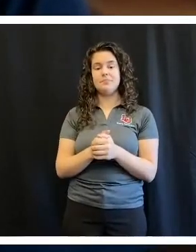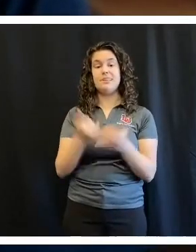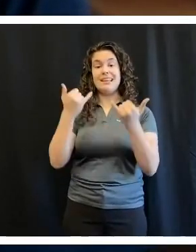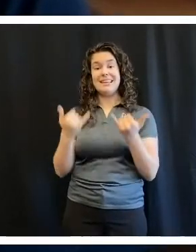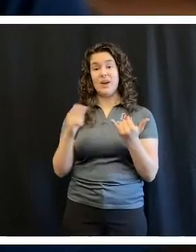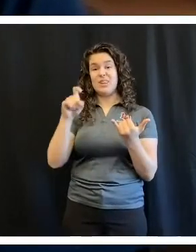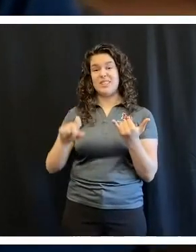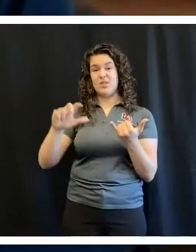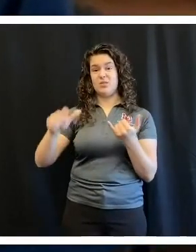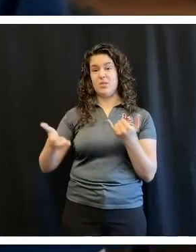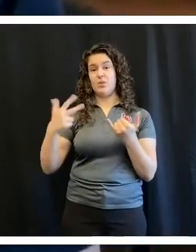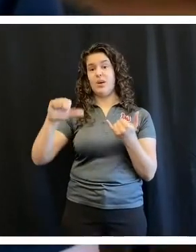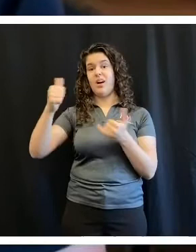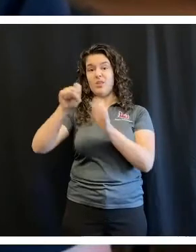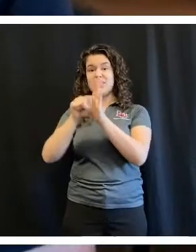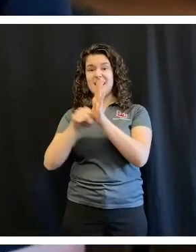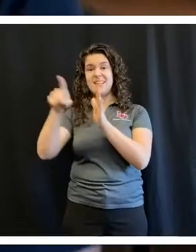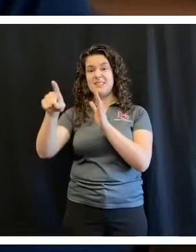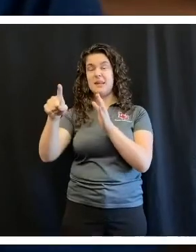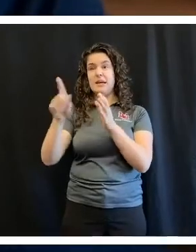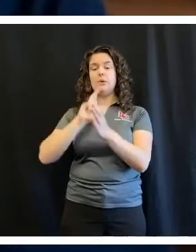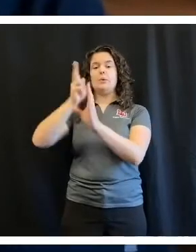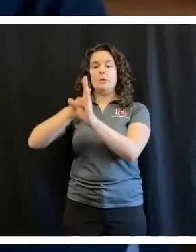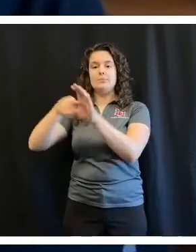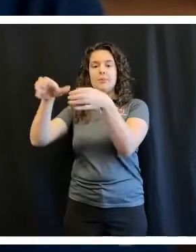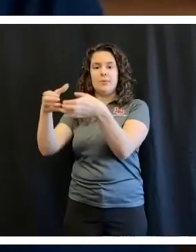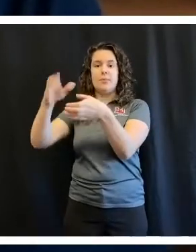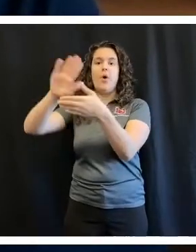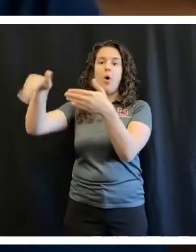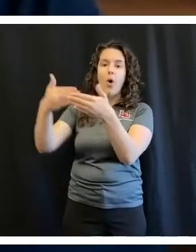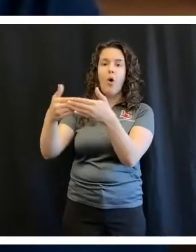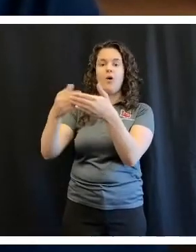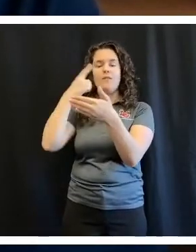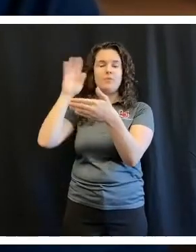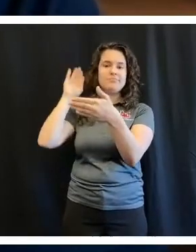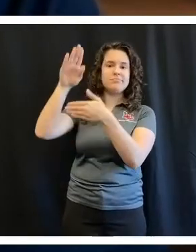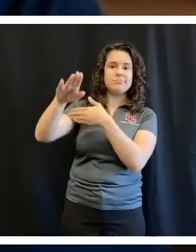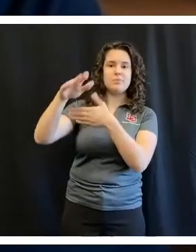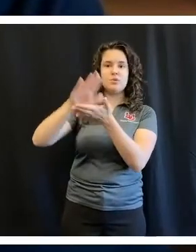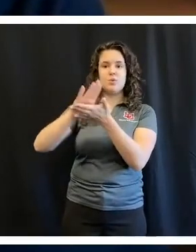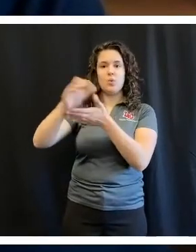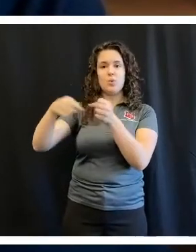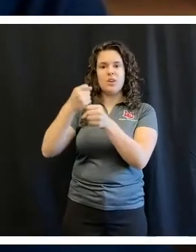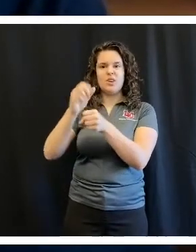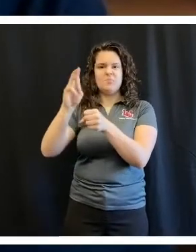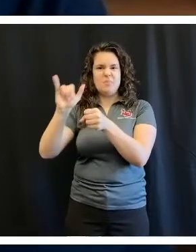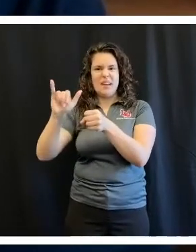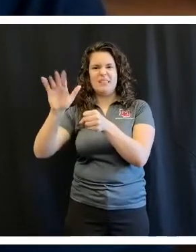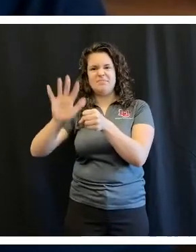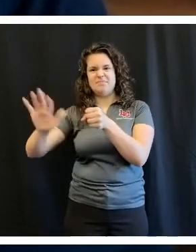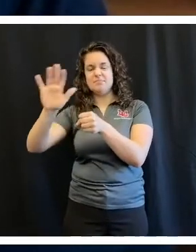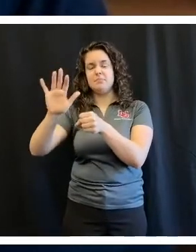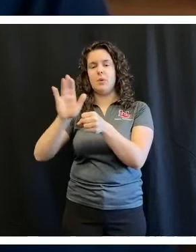of the school year. Worldwide, 90% of all the world's schools are closed.